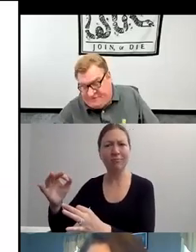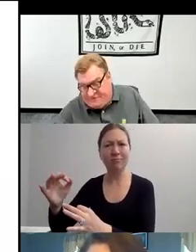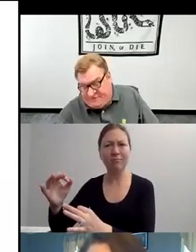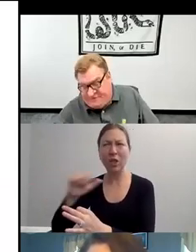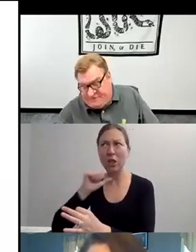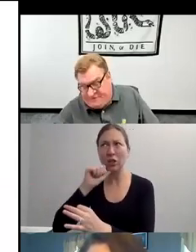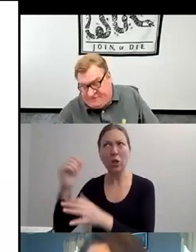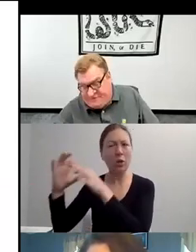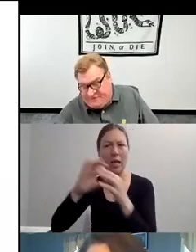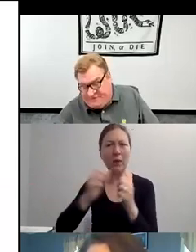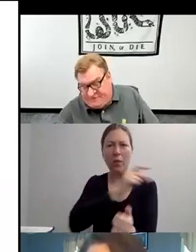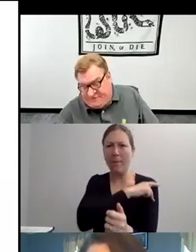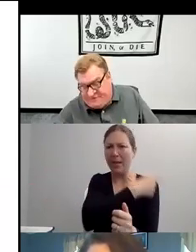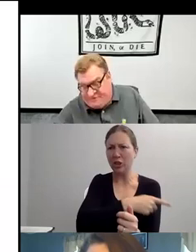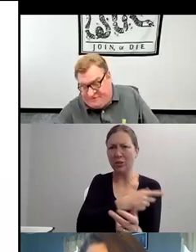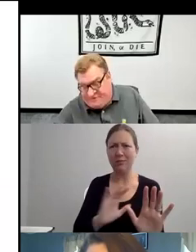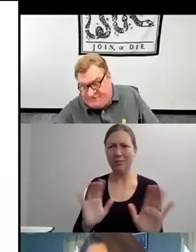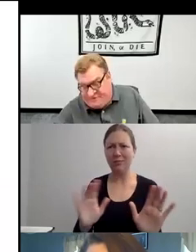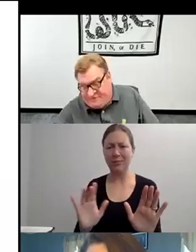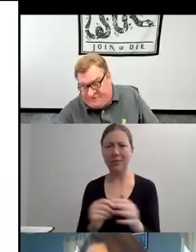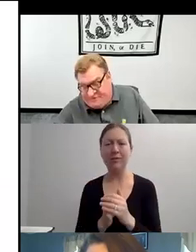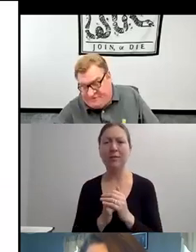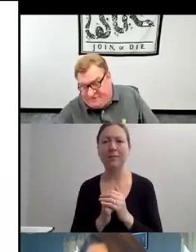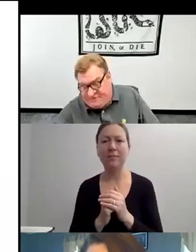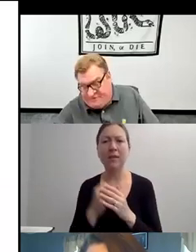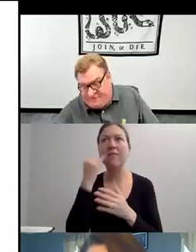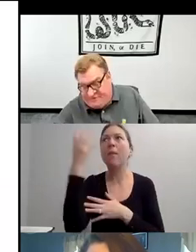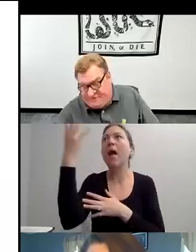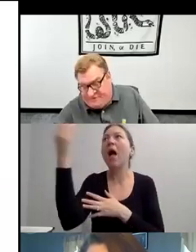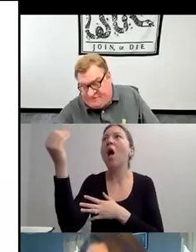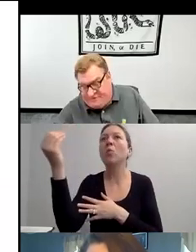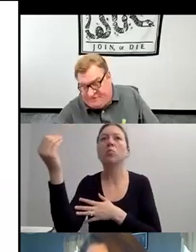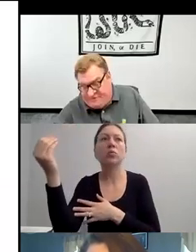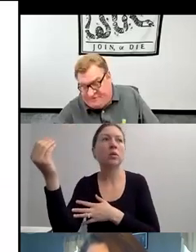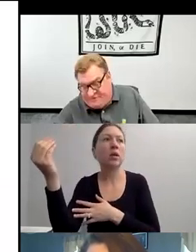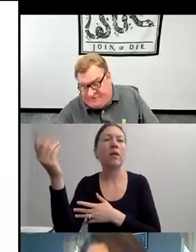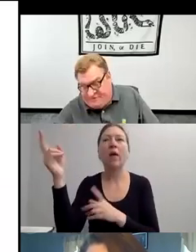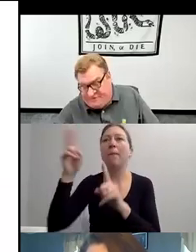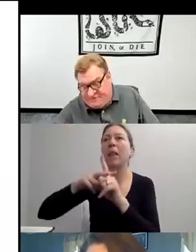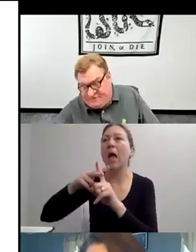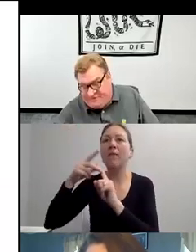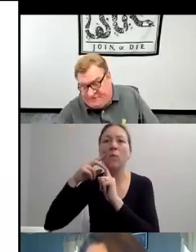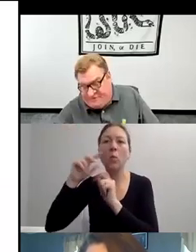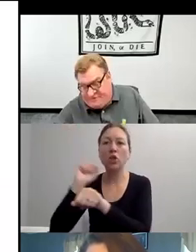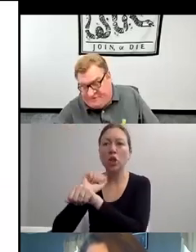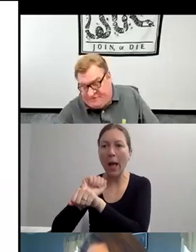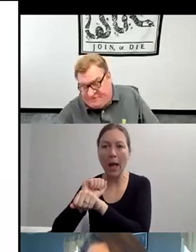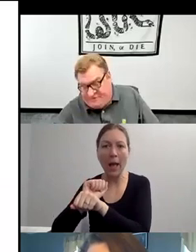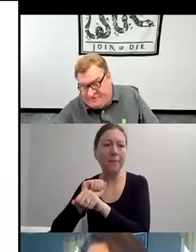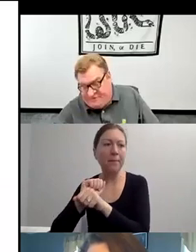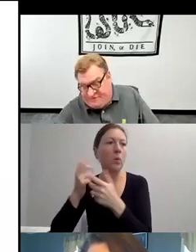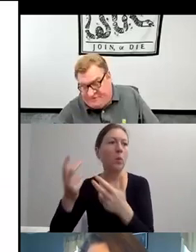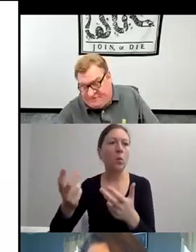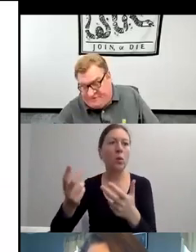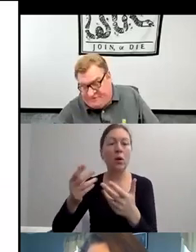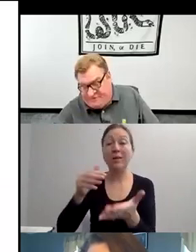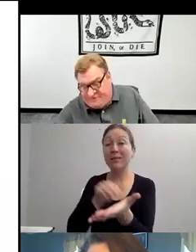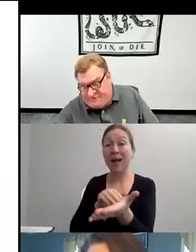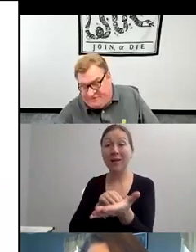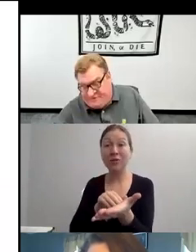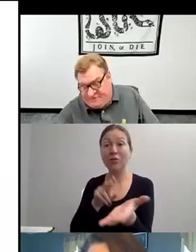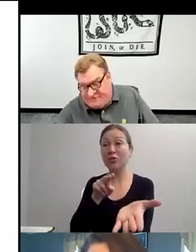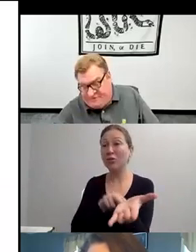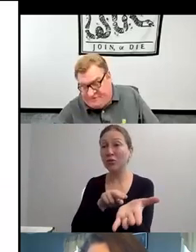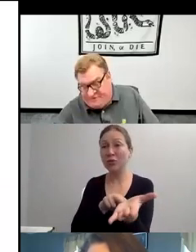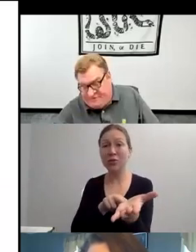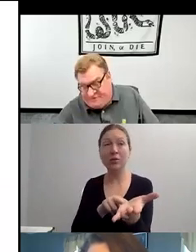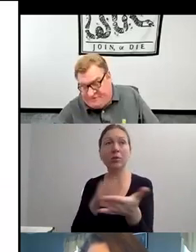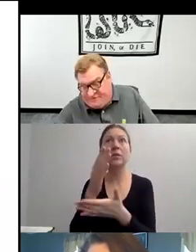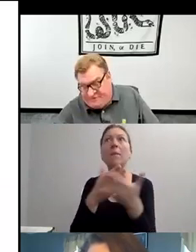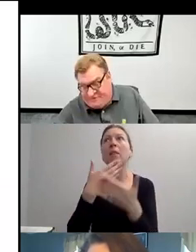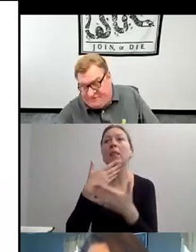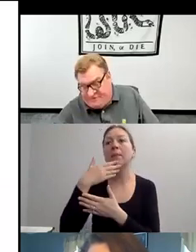"BUT USUALLY I'M FOR -- UP UNTIL THE 1970s OR '80s, THE MEDIA PEOPLE WITH DISABILITIES